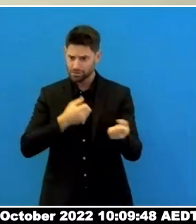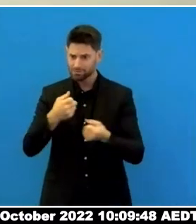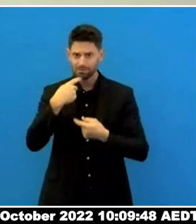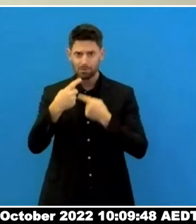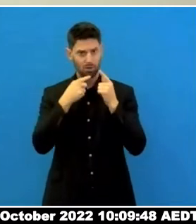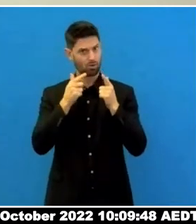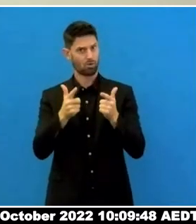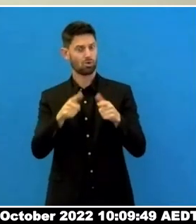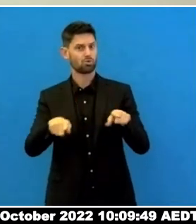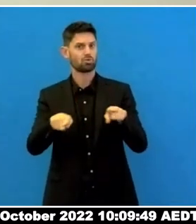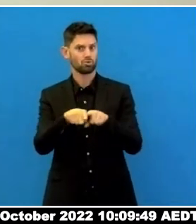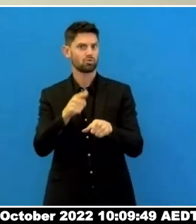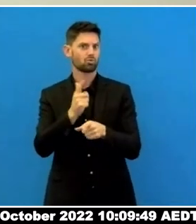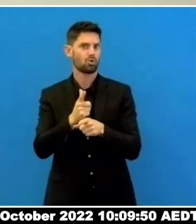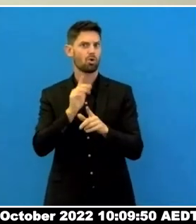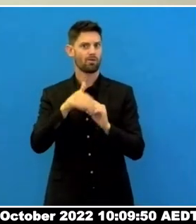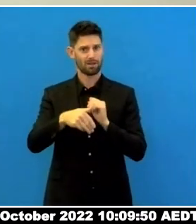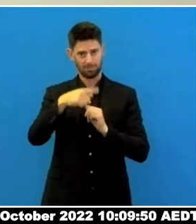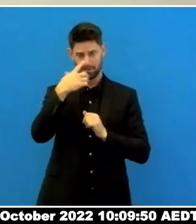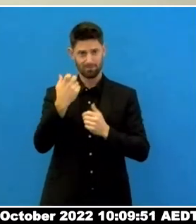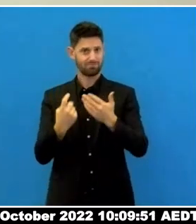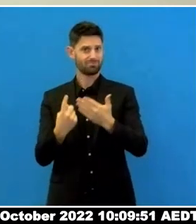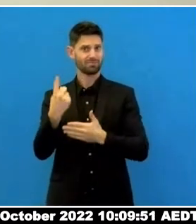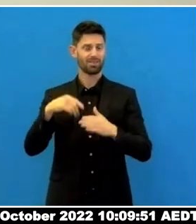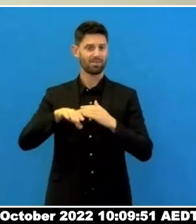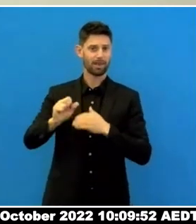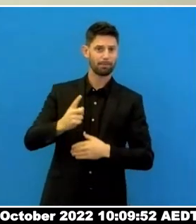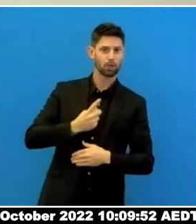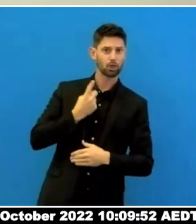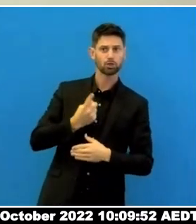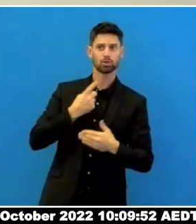across personal, social, cultural, economic and political contexts.